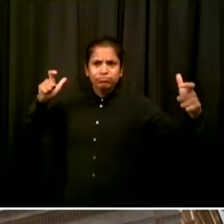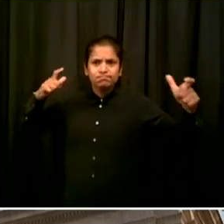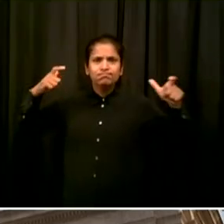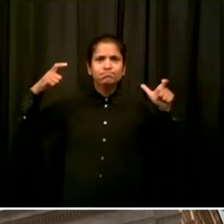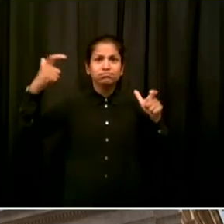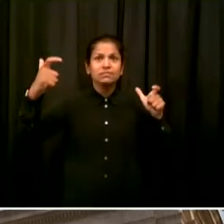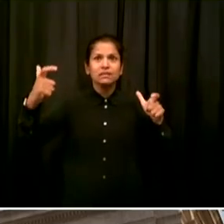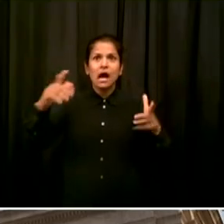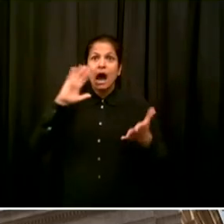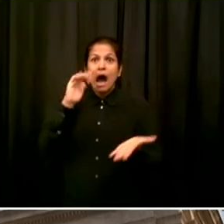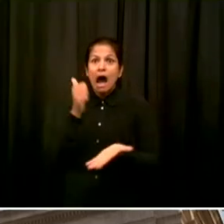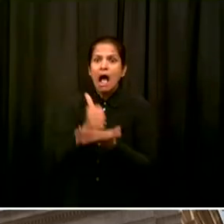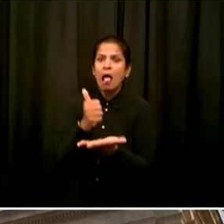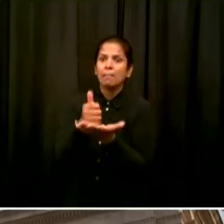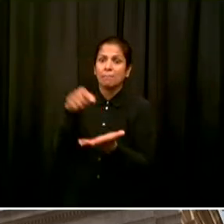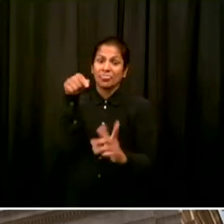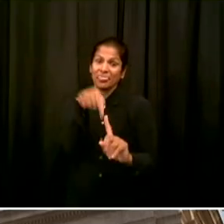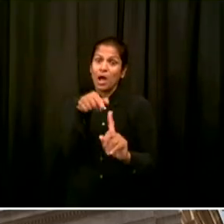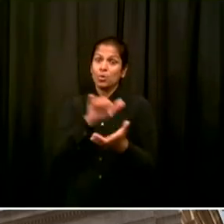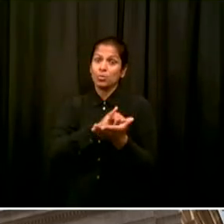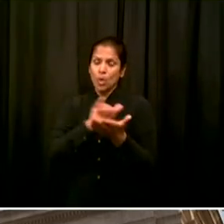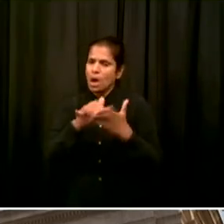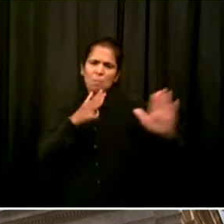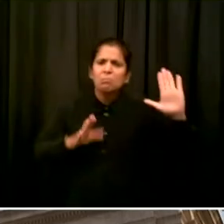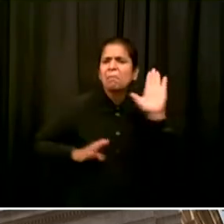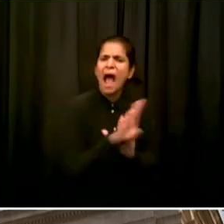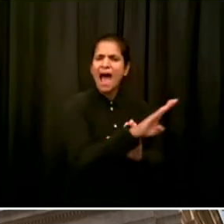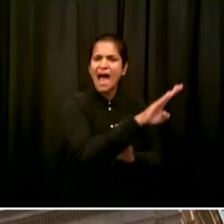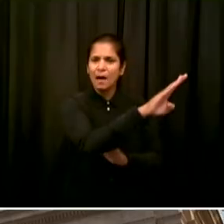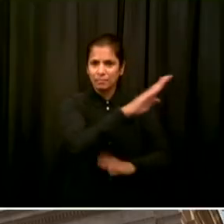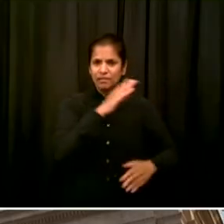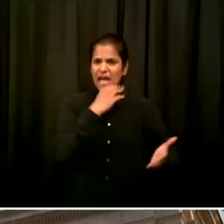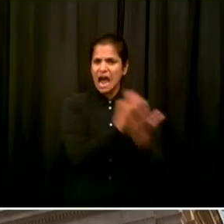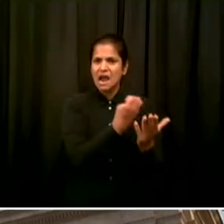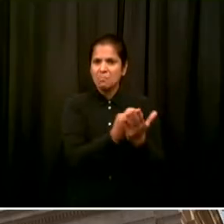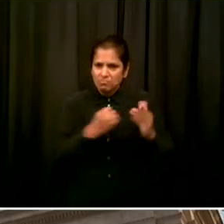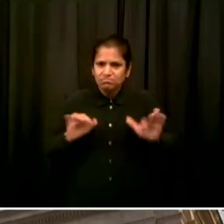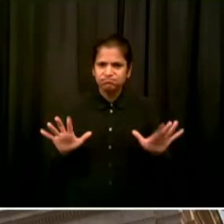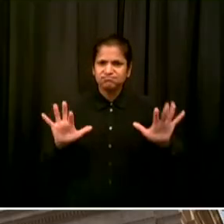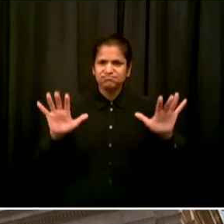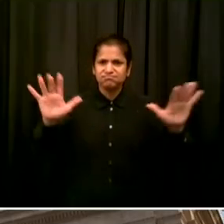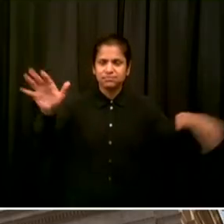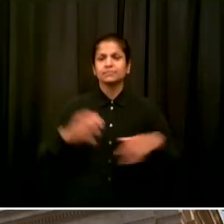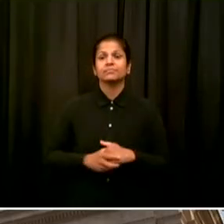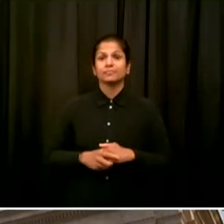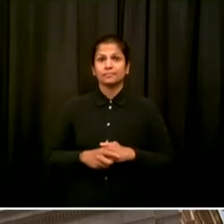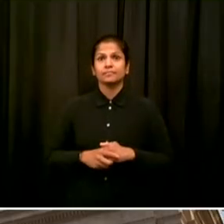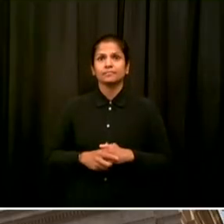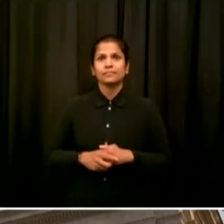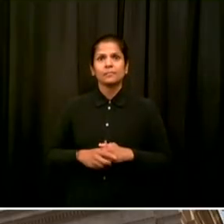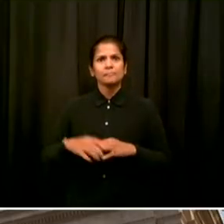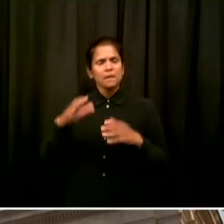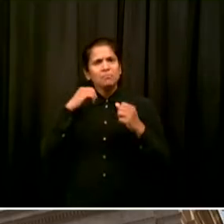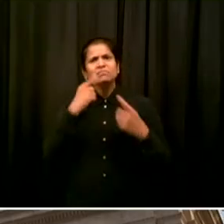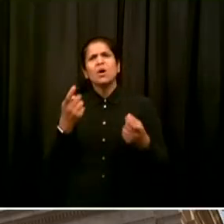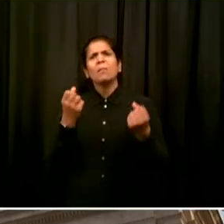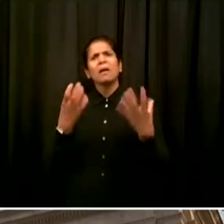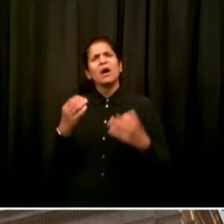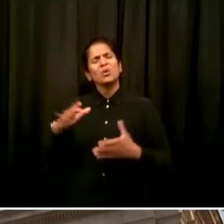FACILITY AND IT WILL BE PART OF OUR ECONOMIC REBIT. TO EVERYONE, THE TBOTOM LEIN